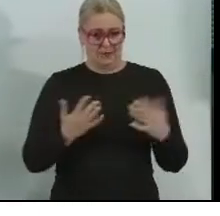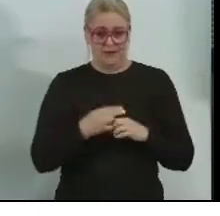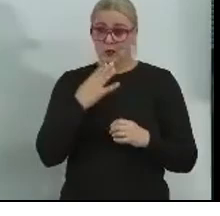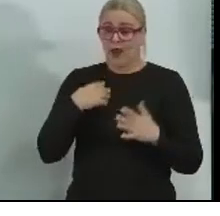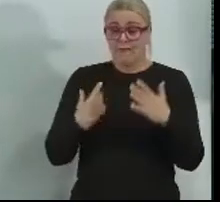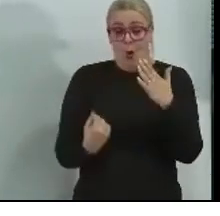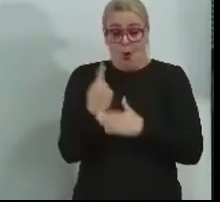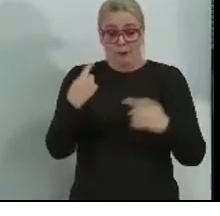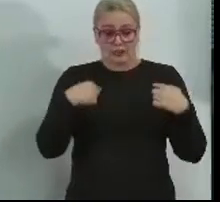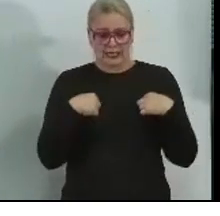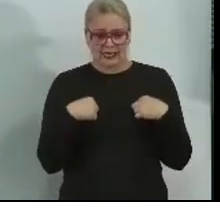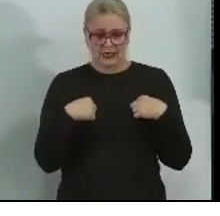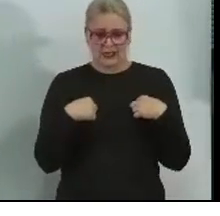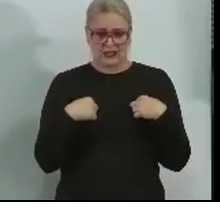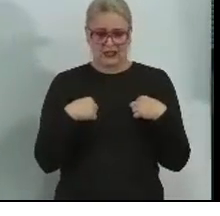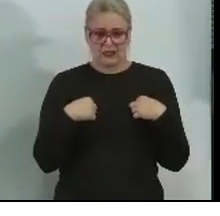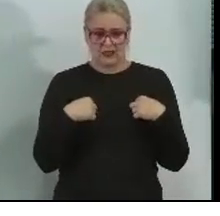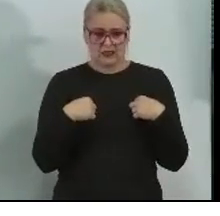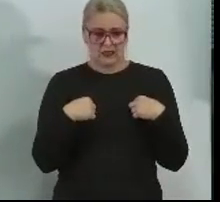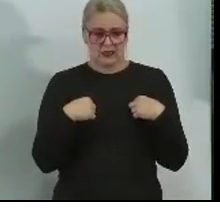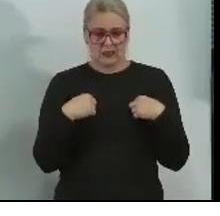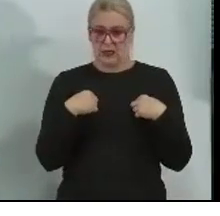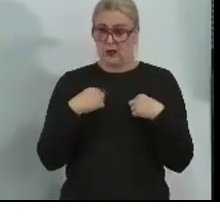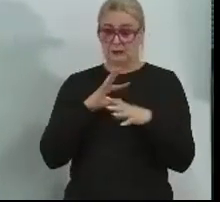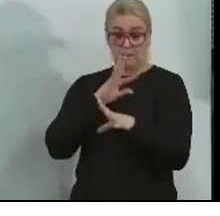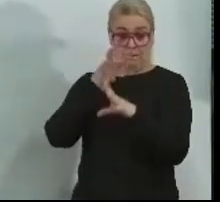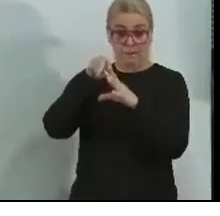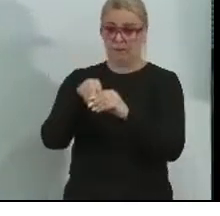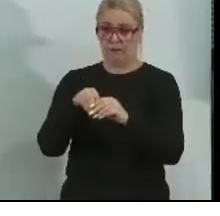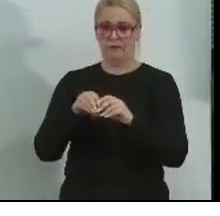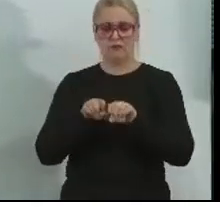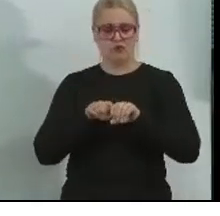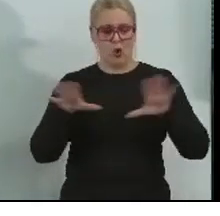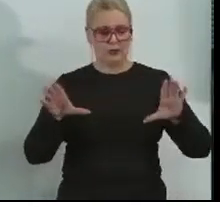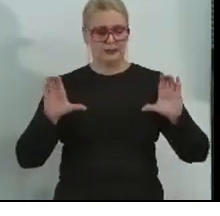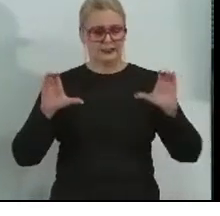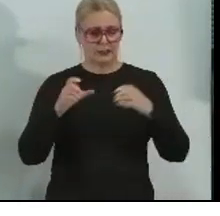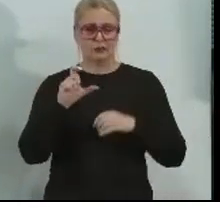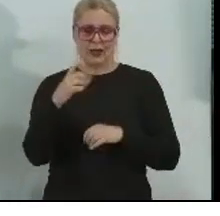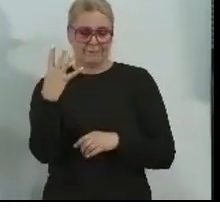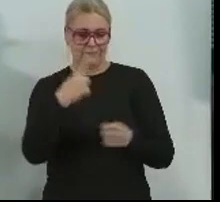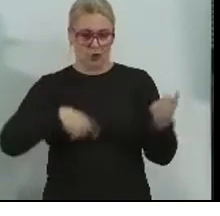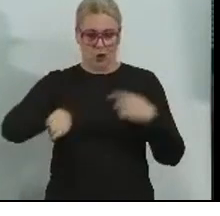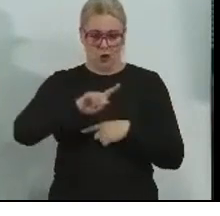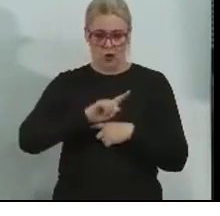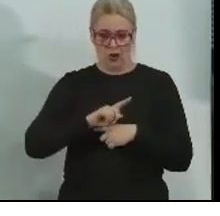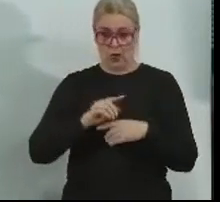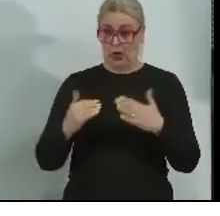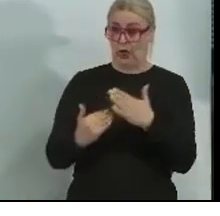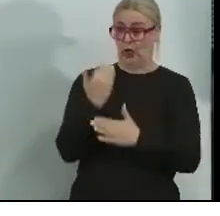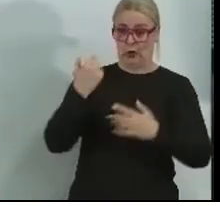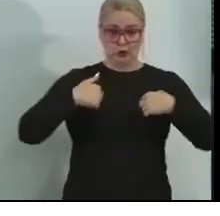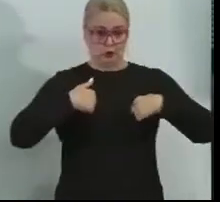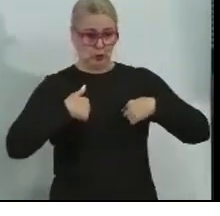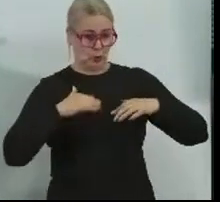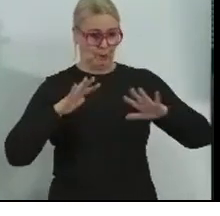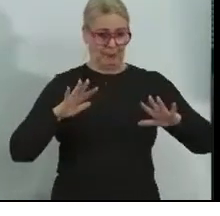I've always been used to being the athletes. So to go into that, I was a very nervous. But I mean, the guys at Channel 4 was just amazing.